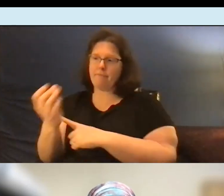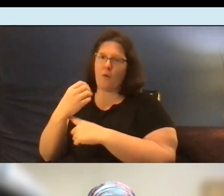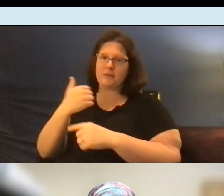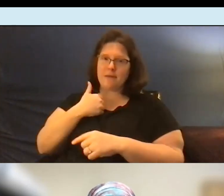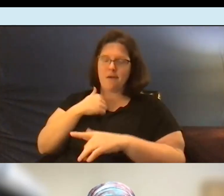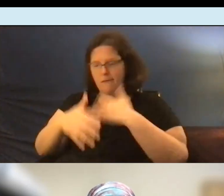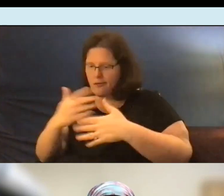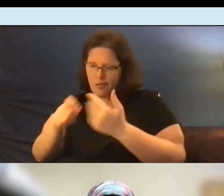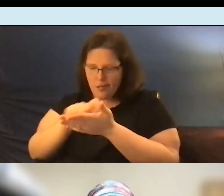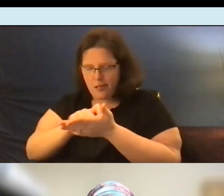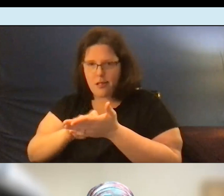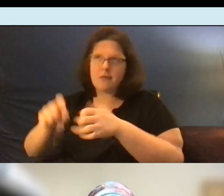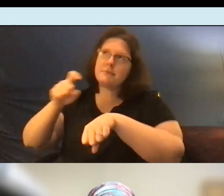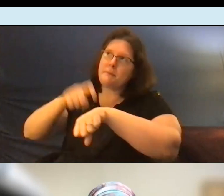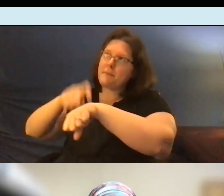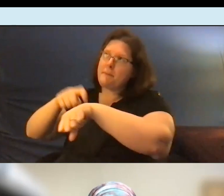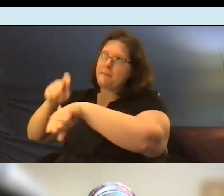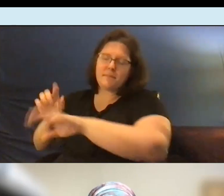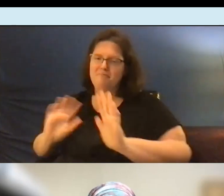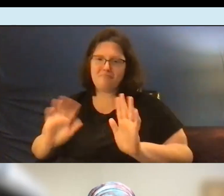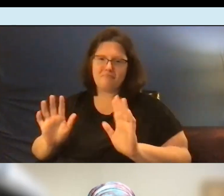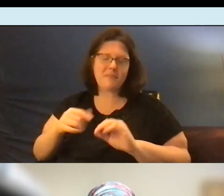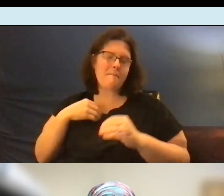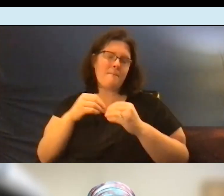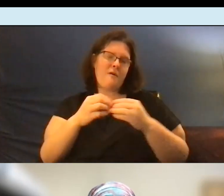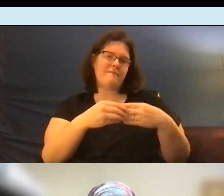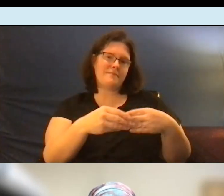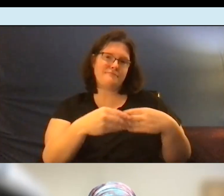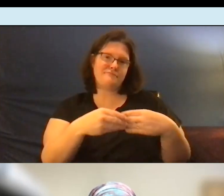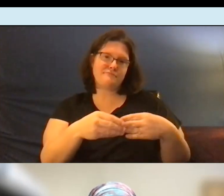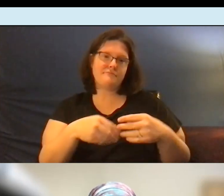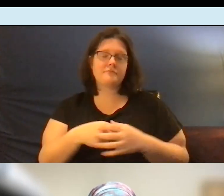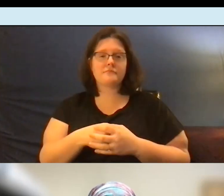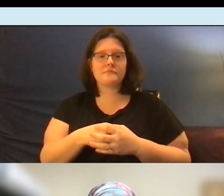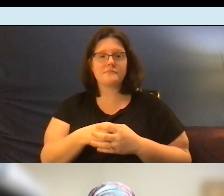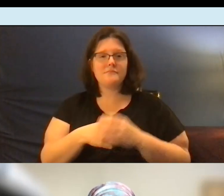doing it like on a regular basis or on a scheduled basis, but I think you just have to find what works